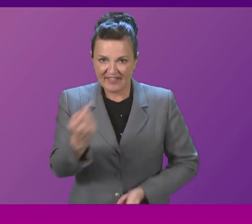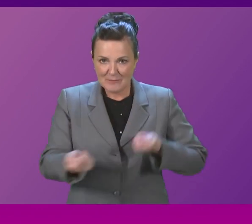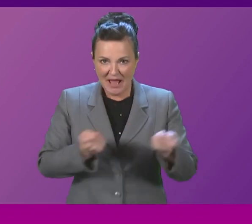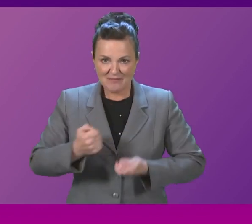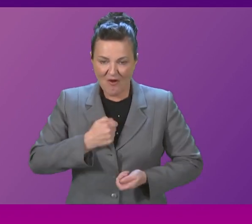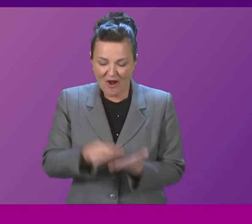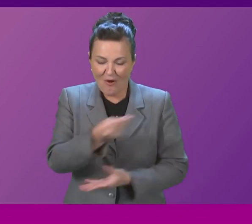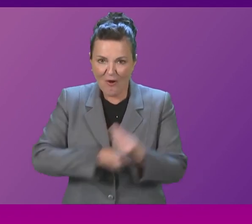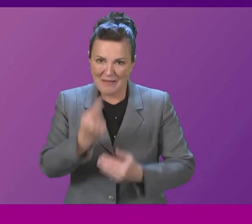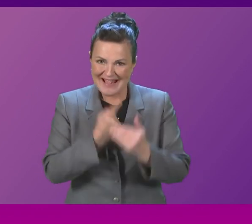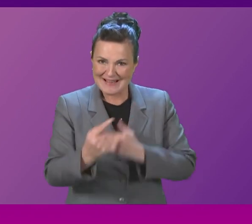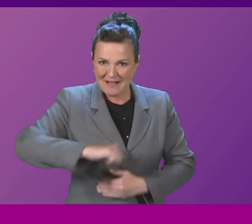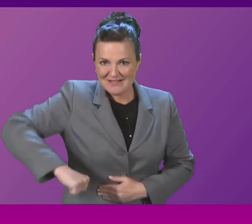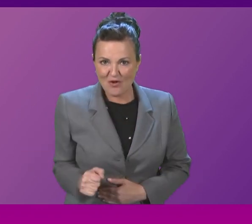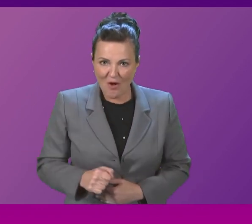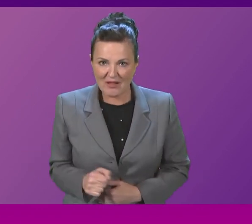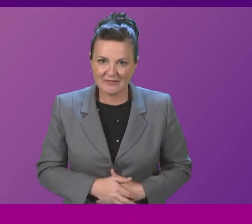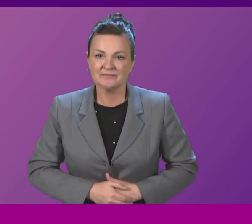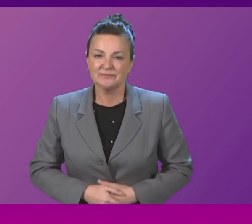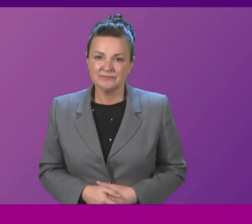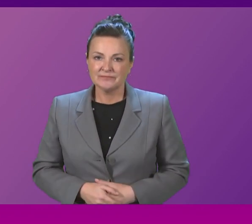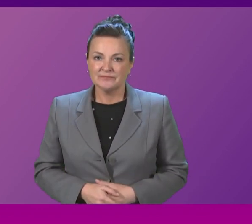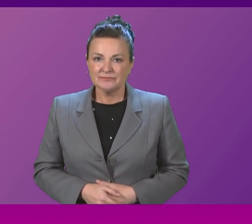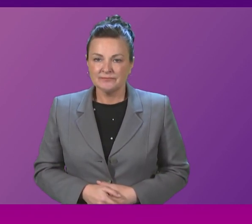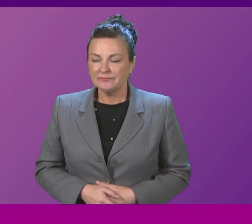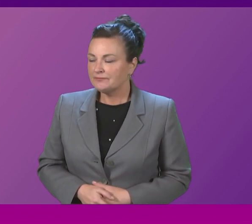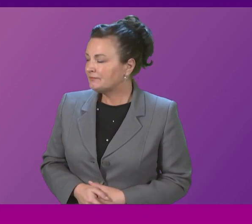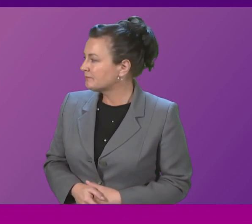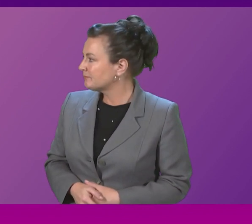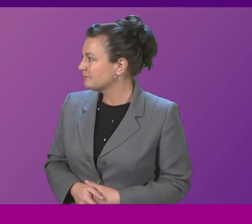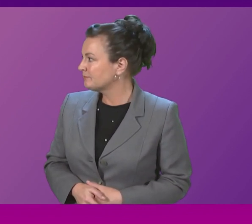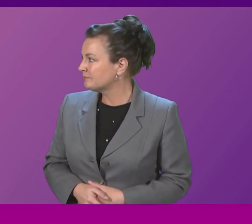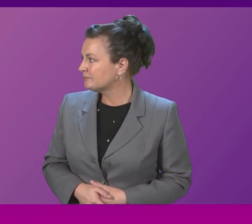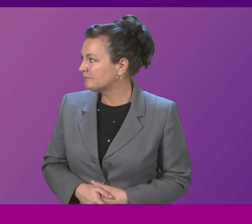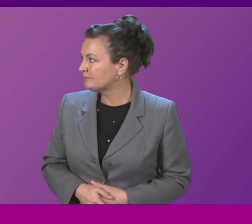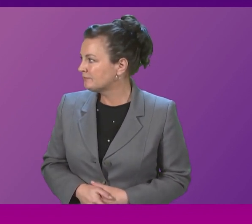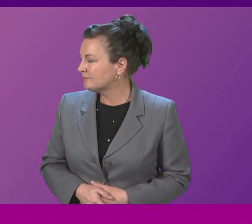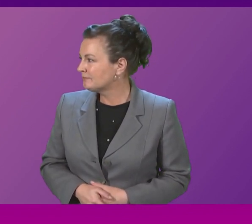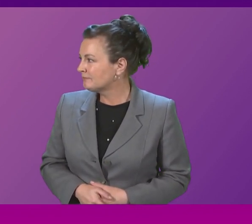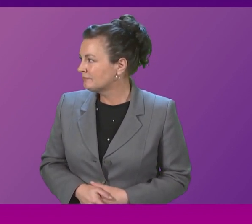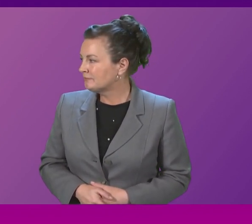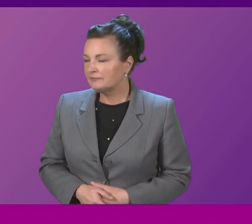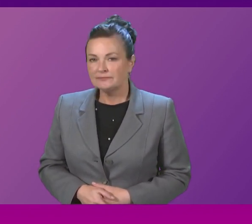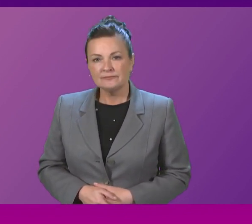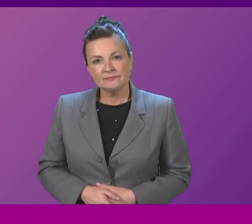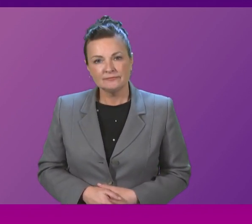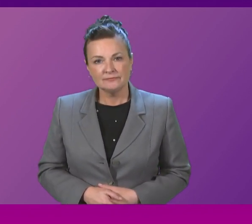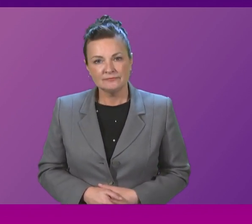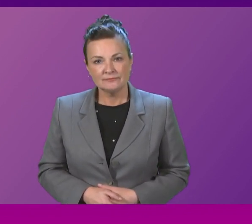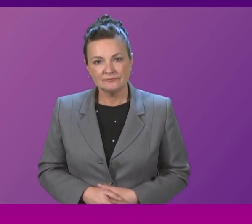otherwise known as independence.